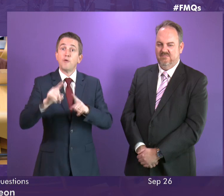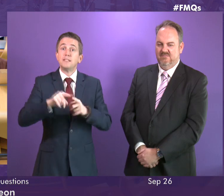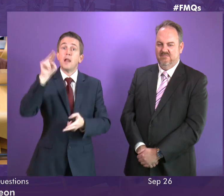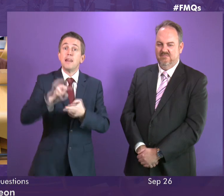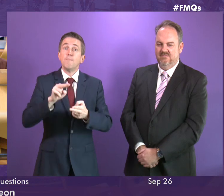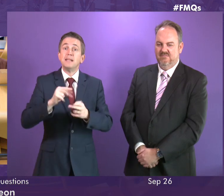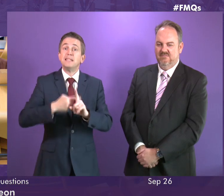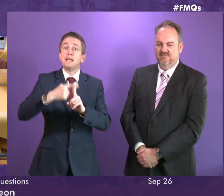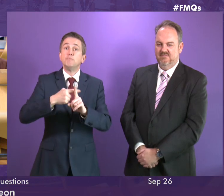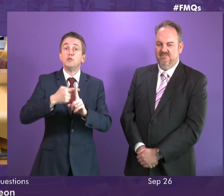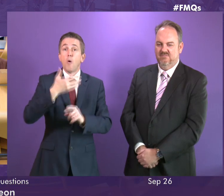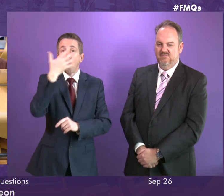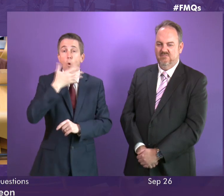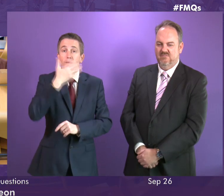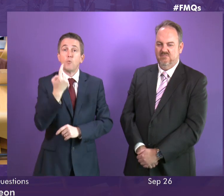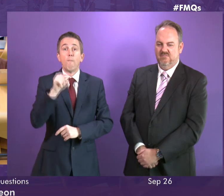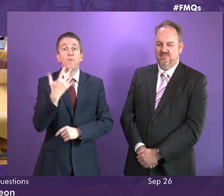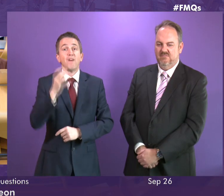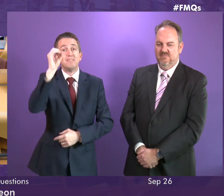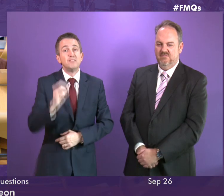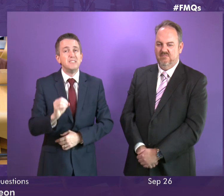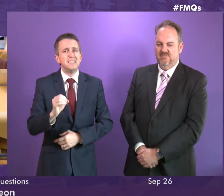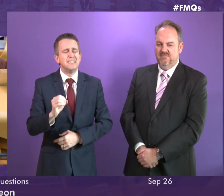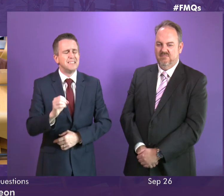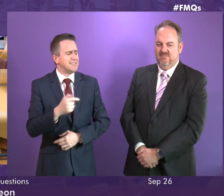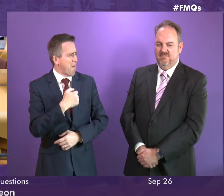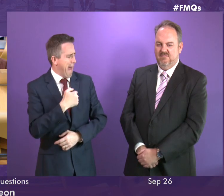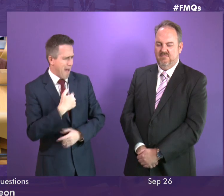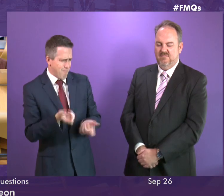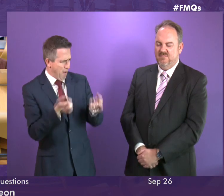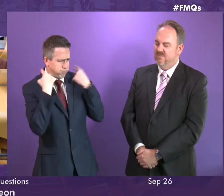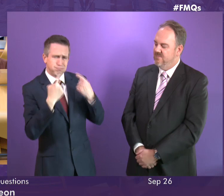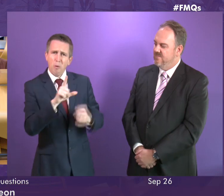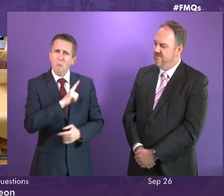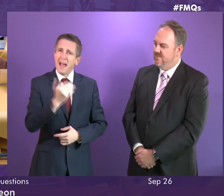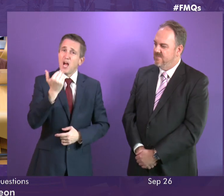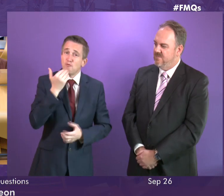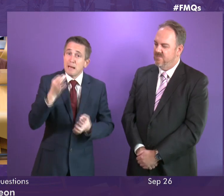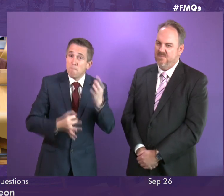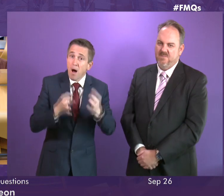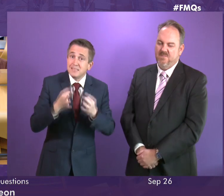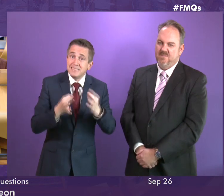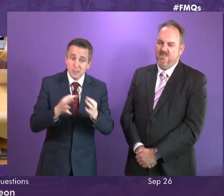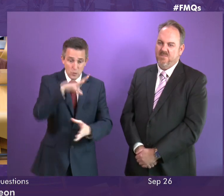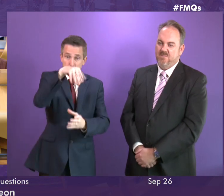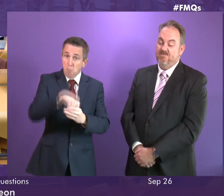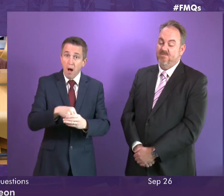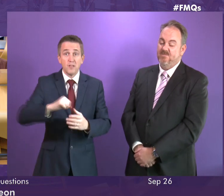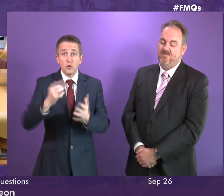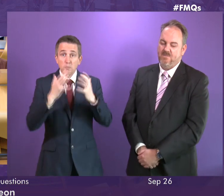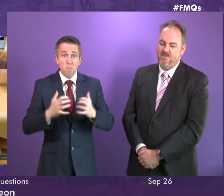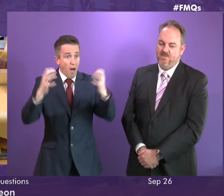to 1.5°. I genuinely struggle to understand how, in a Parliament that is taking world-leading